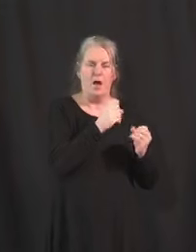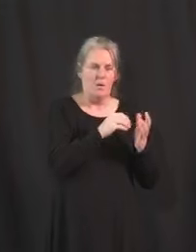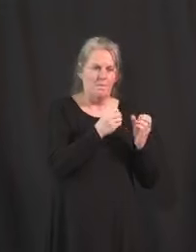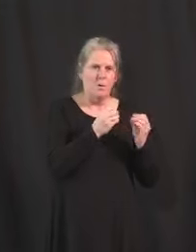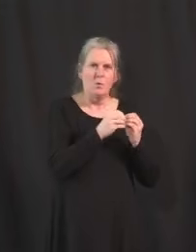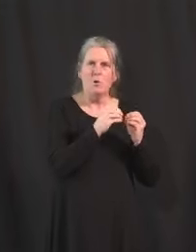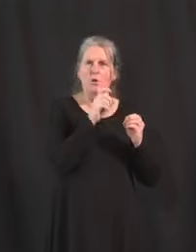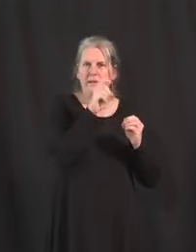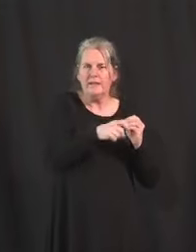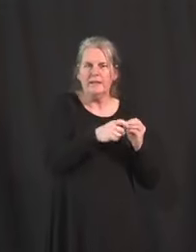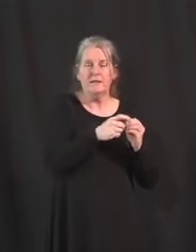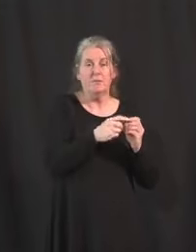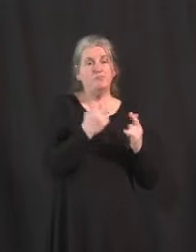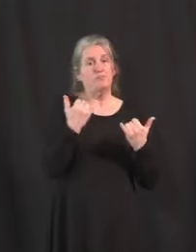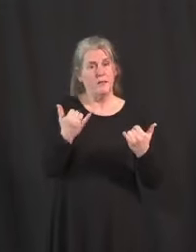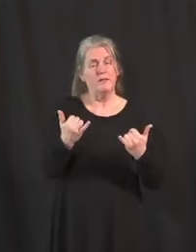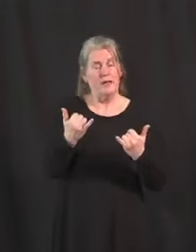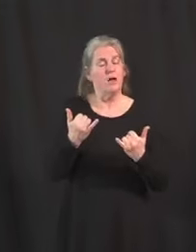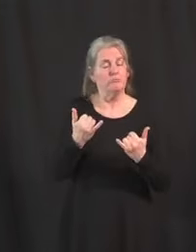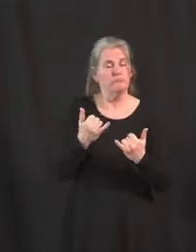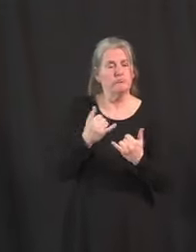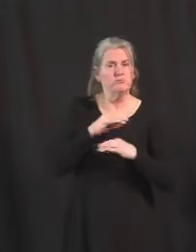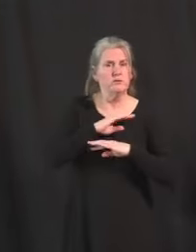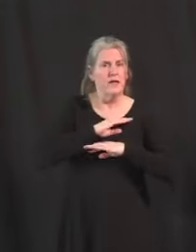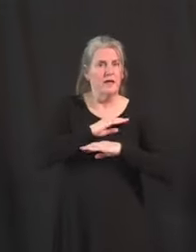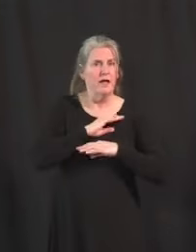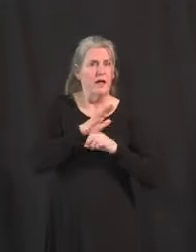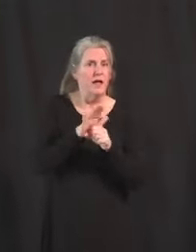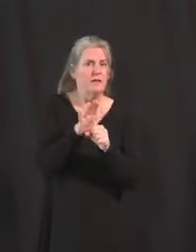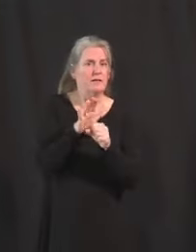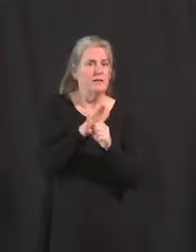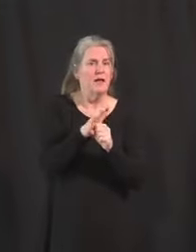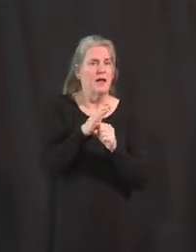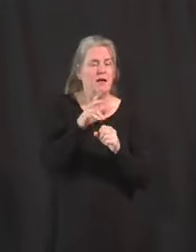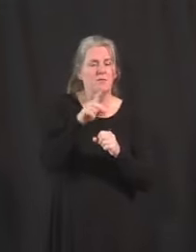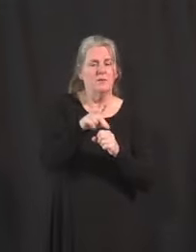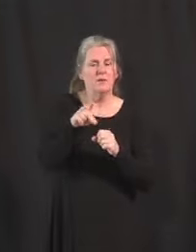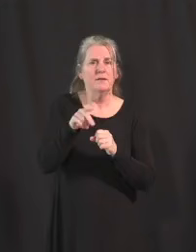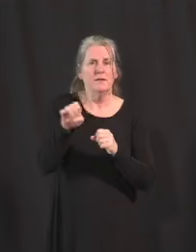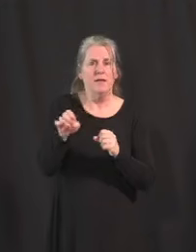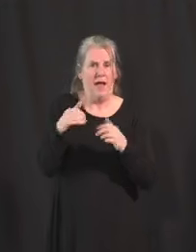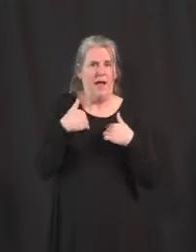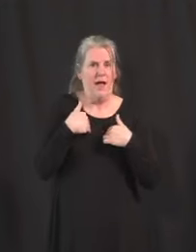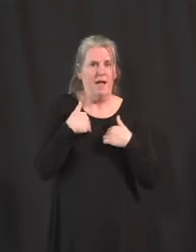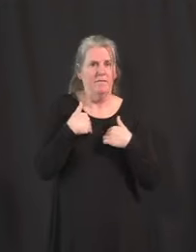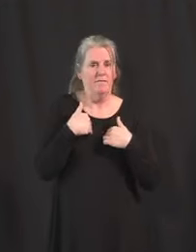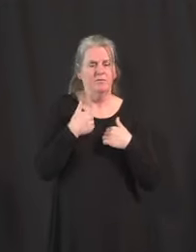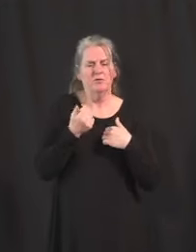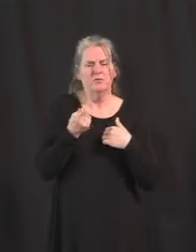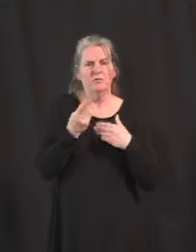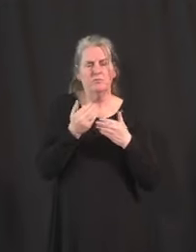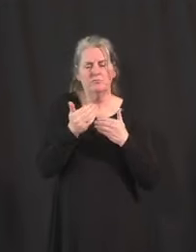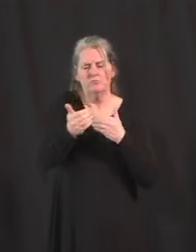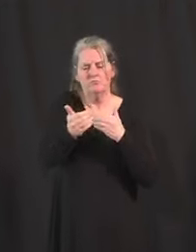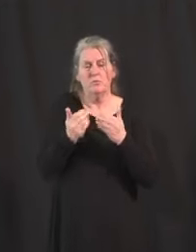WE ARE IN A GOOD POSITION FOR NOW AND FOR THE WEEKS TO COME. BUT IT'S ALWAYS WITH SOME